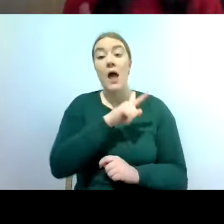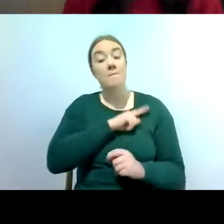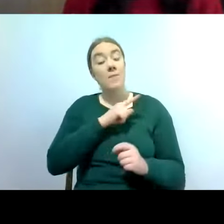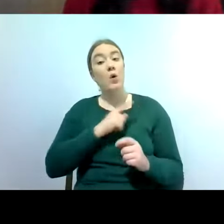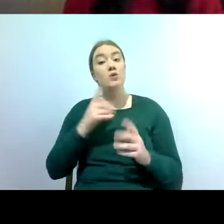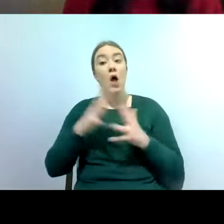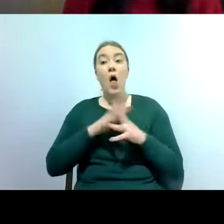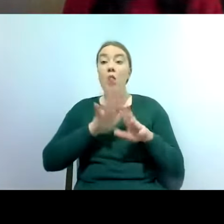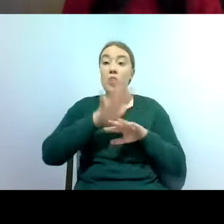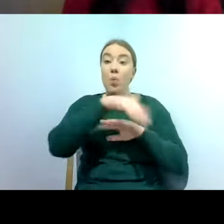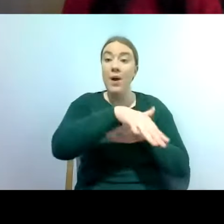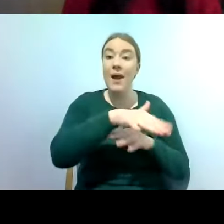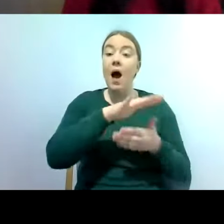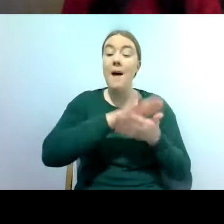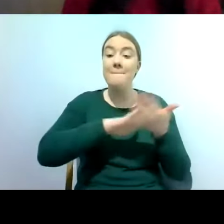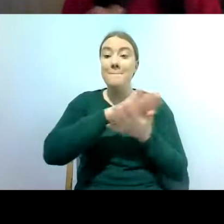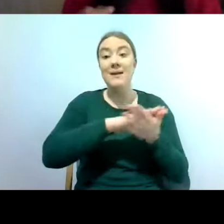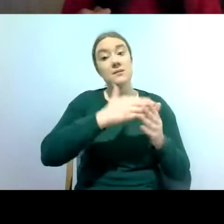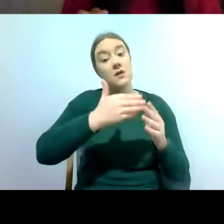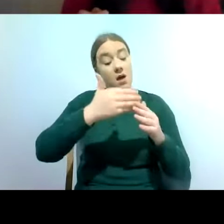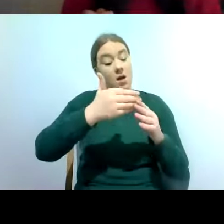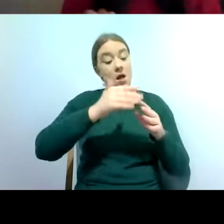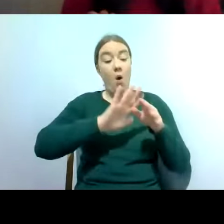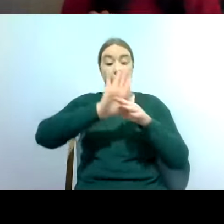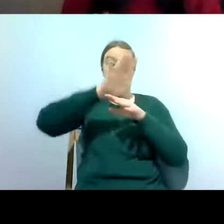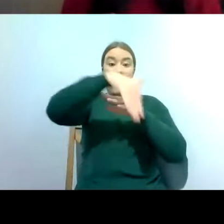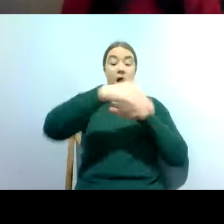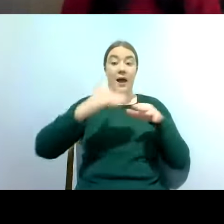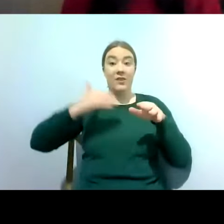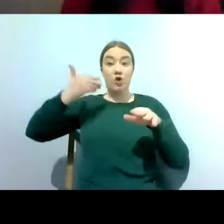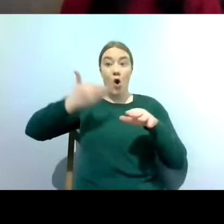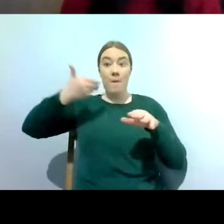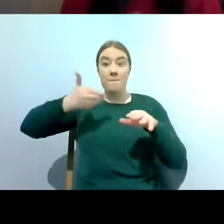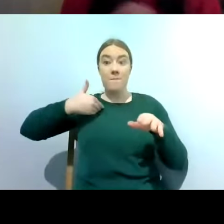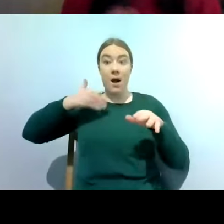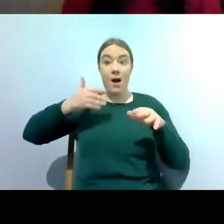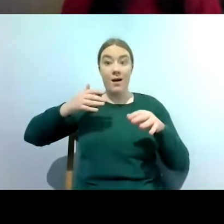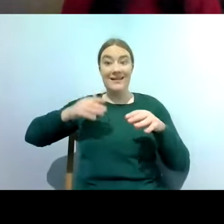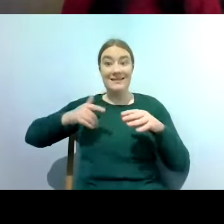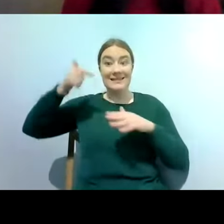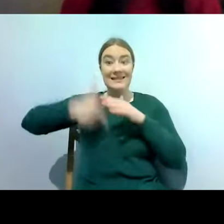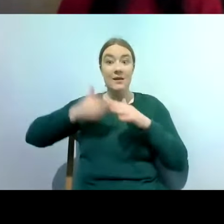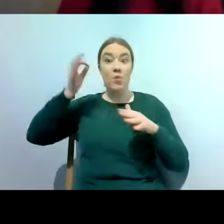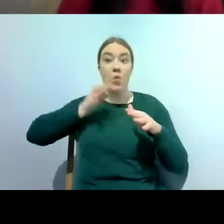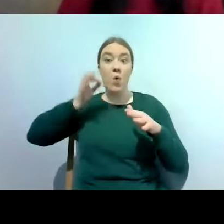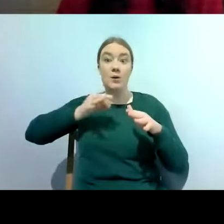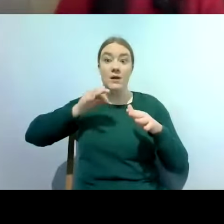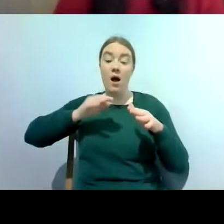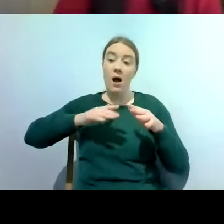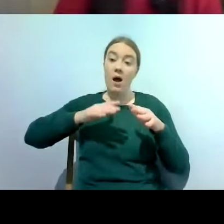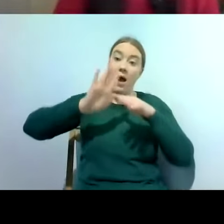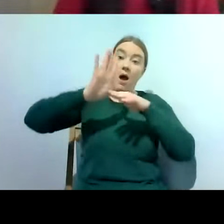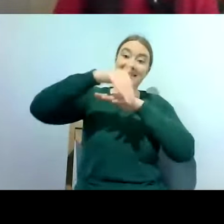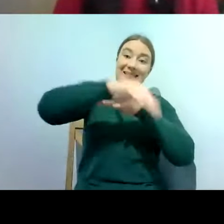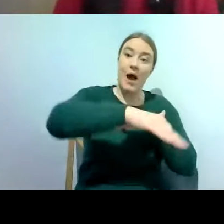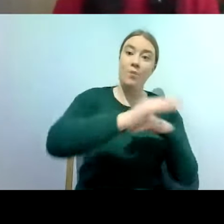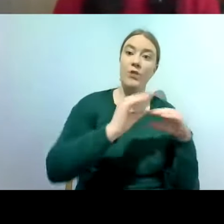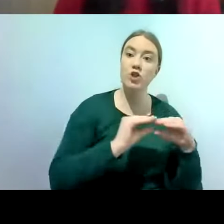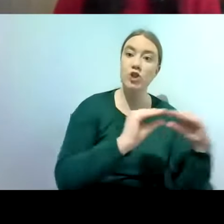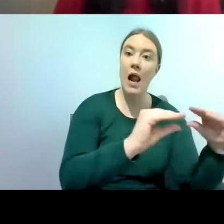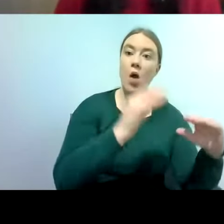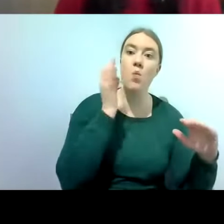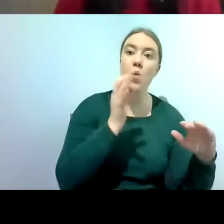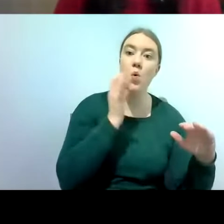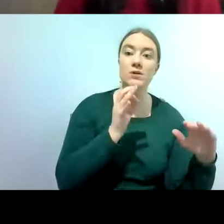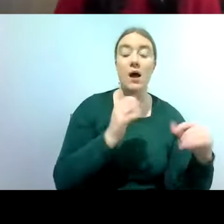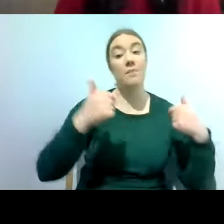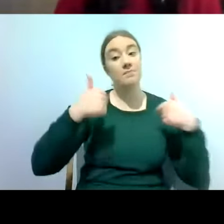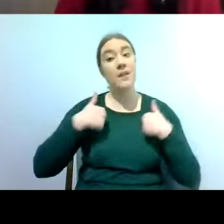of water above the weir so when we surveyed this with drones in 2017 we found that two kilometers